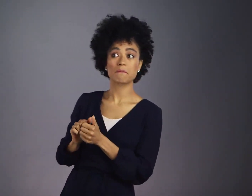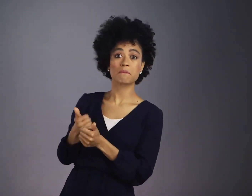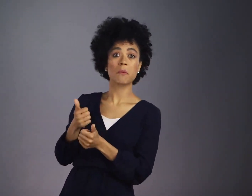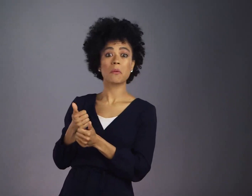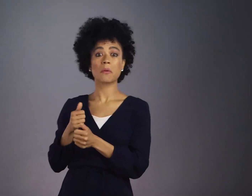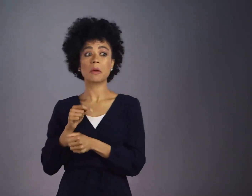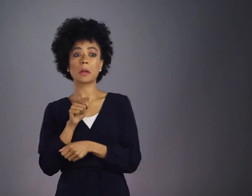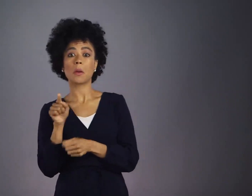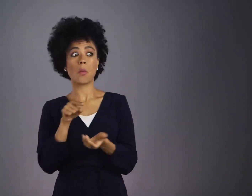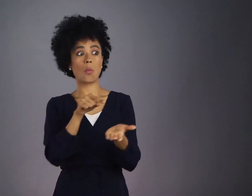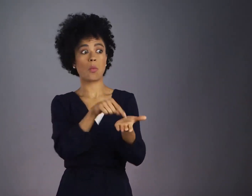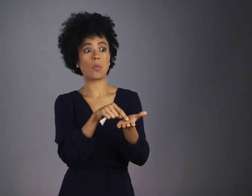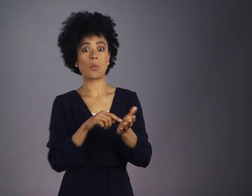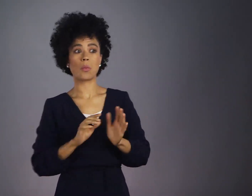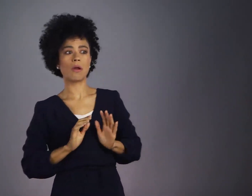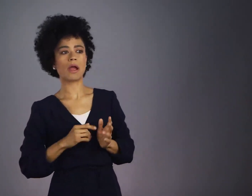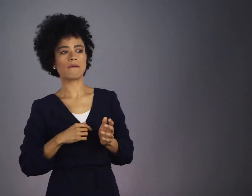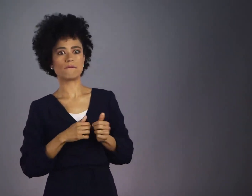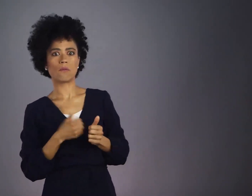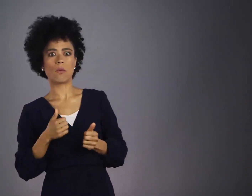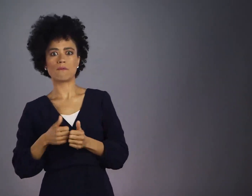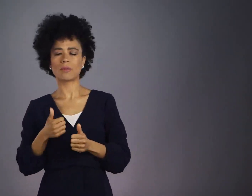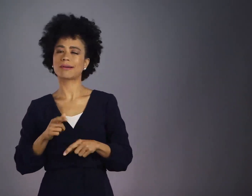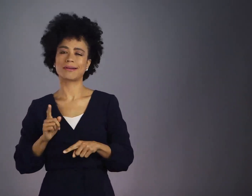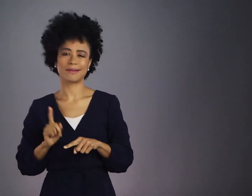We do not dodge our creditors.